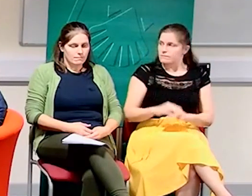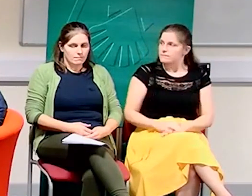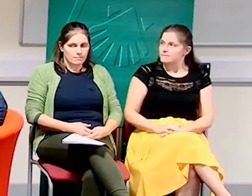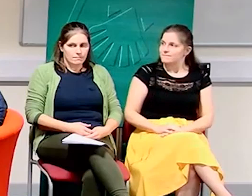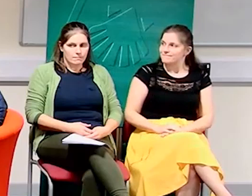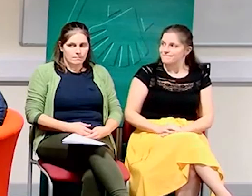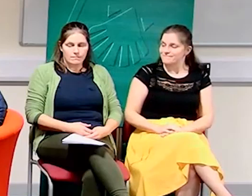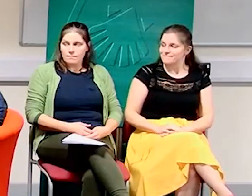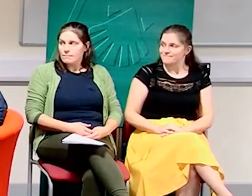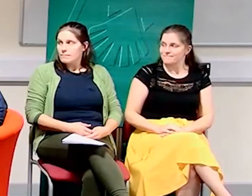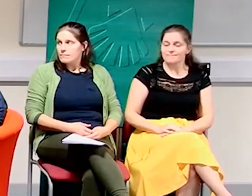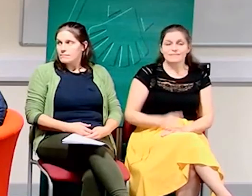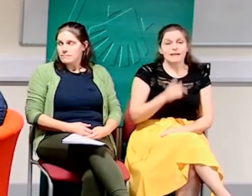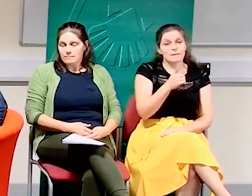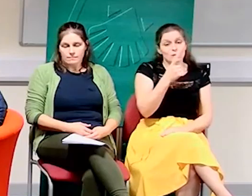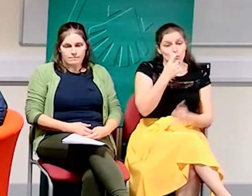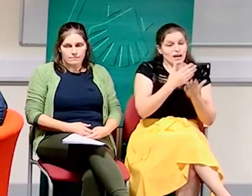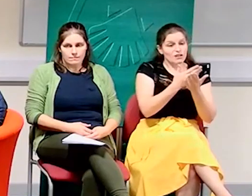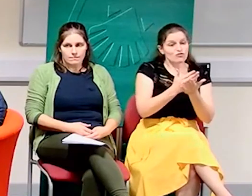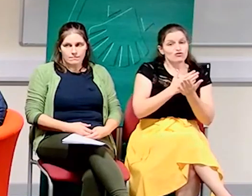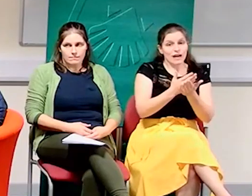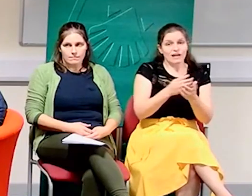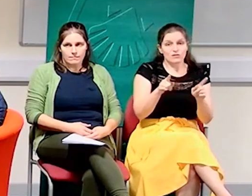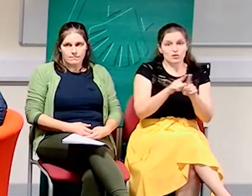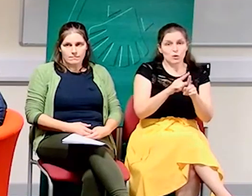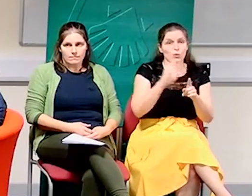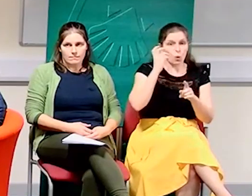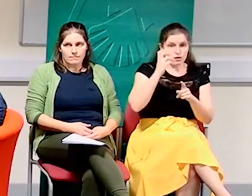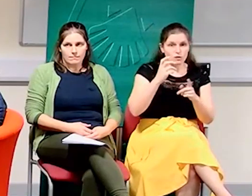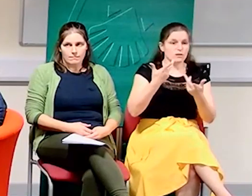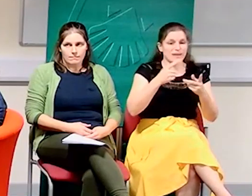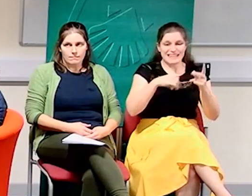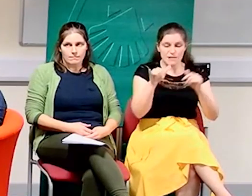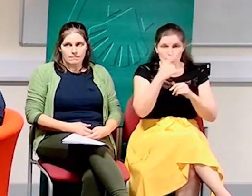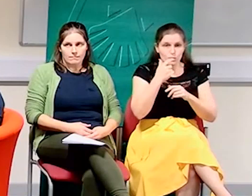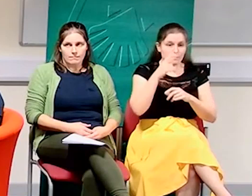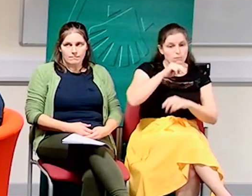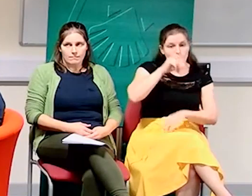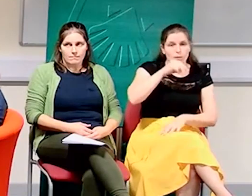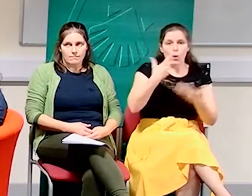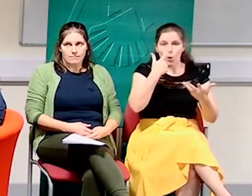but there's not an opportunity to share uh a audio audio with us this evening so please do get busy